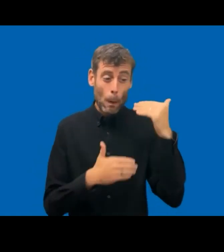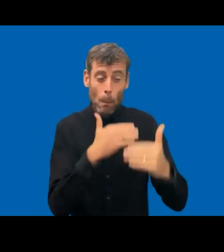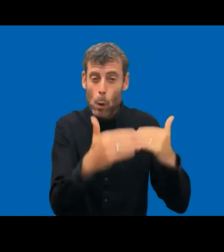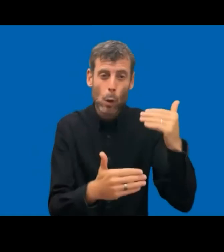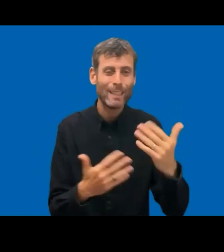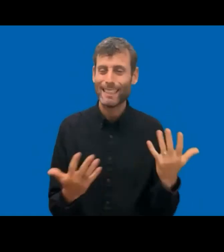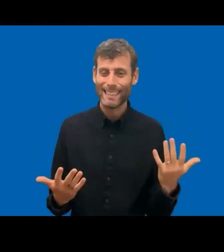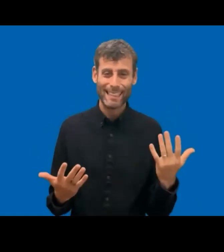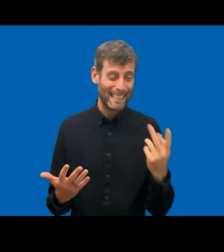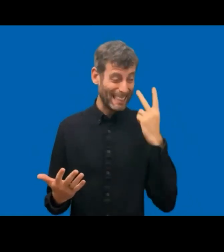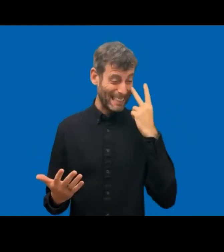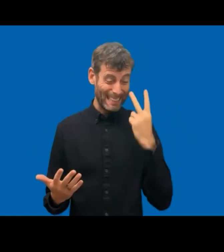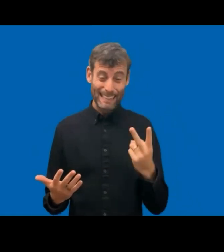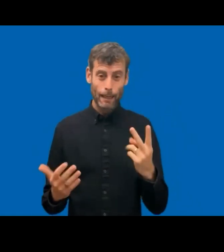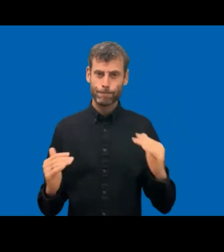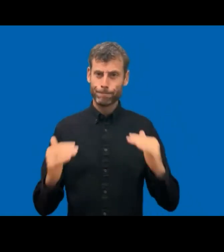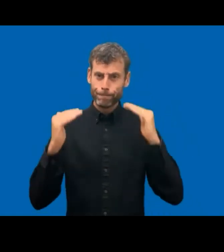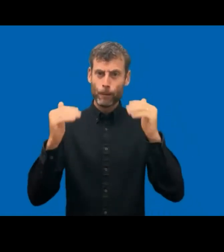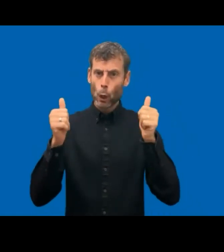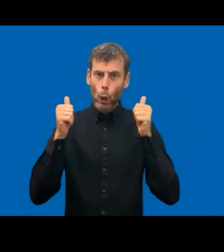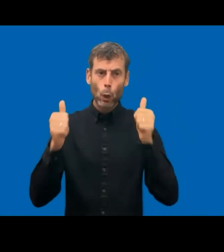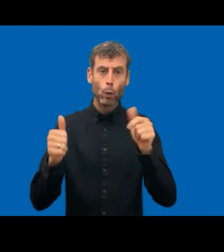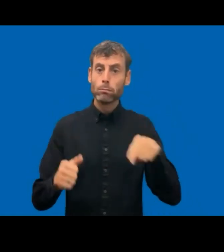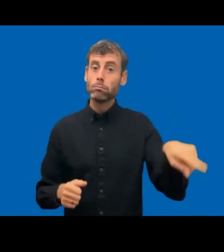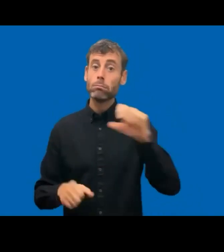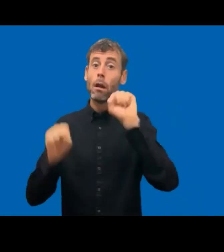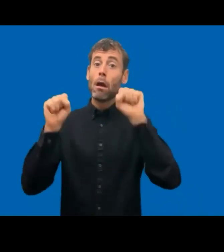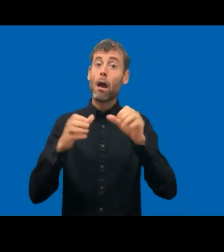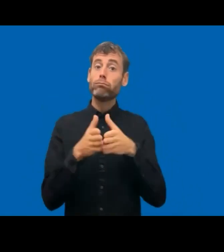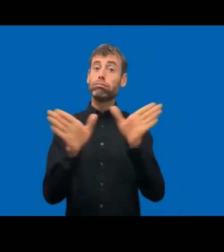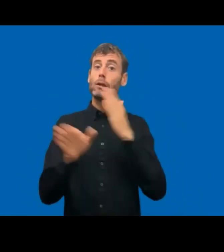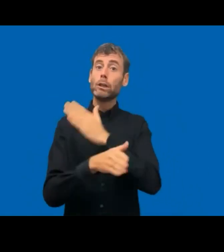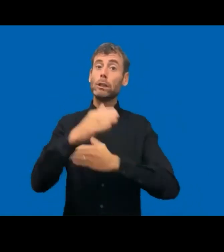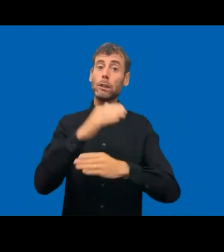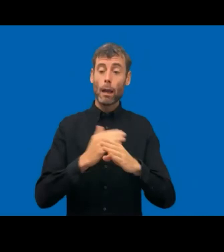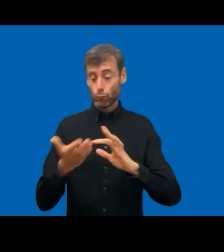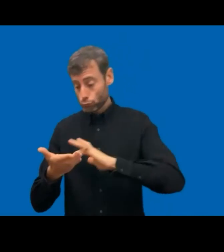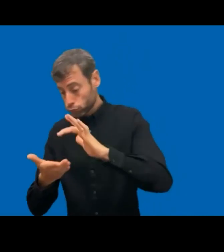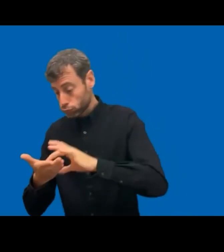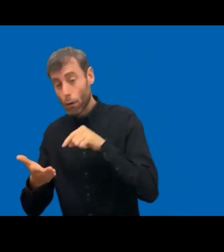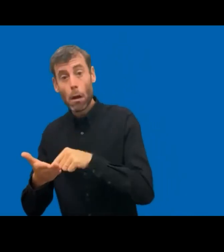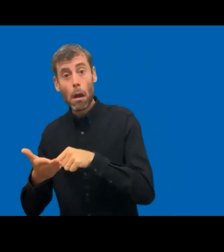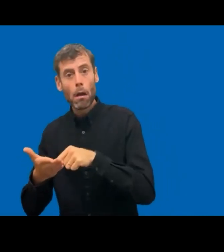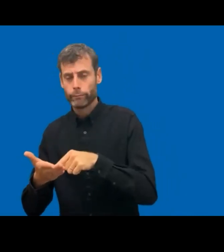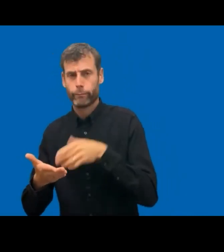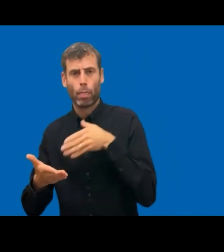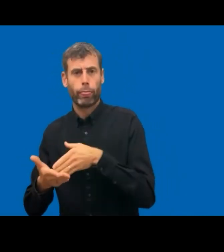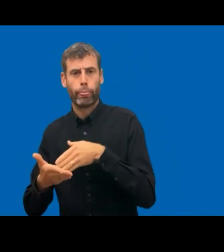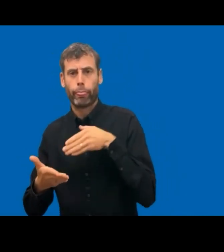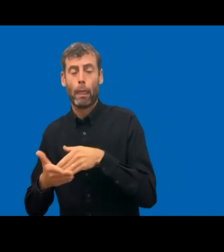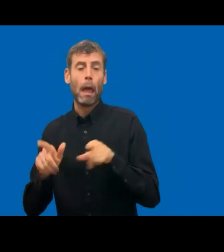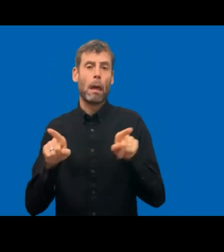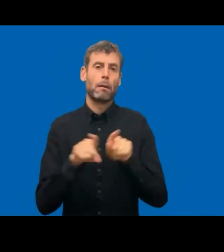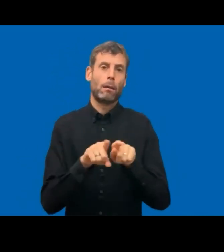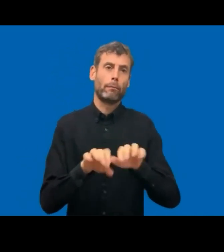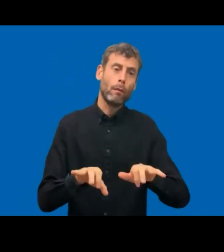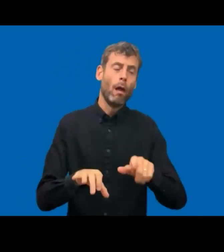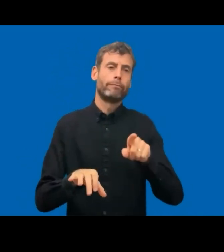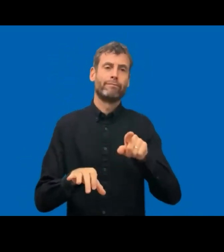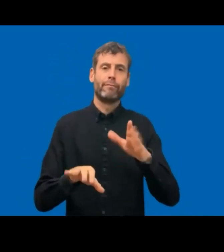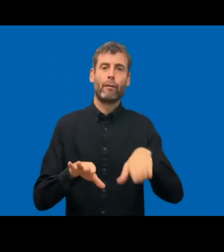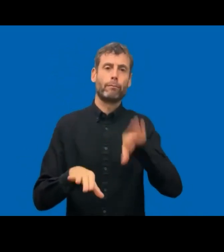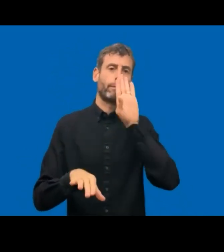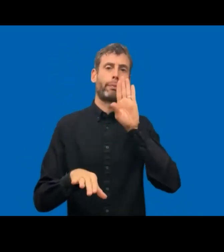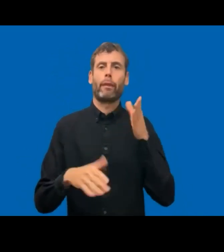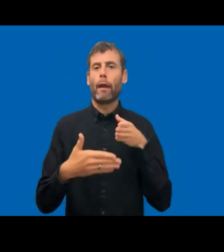So just to mention in 2020, we asked users with different disabilities, how they find